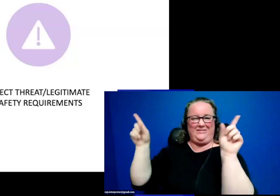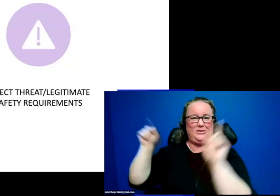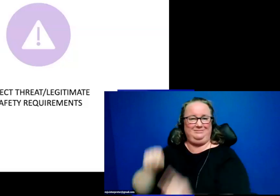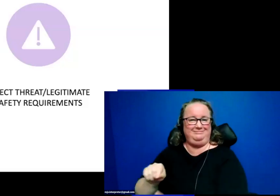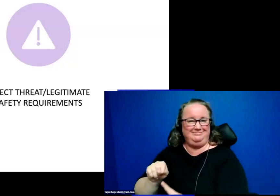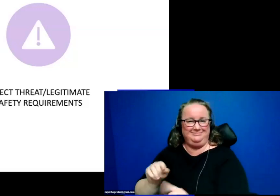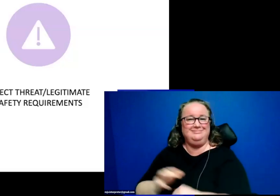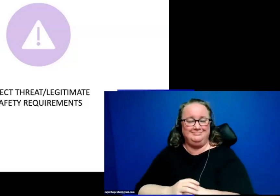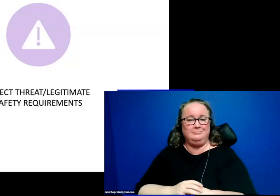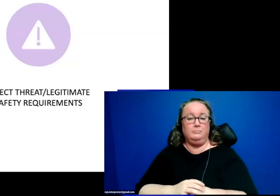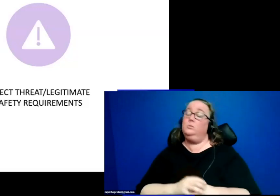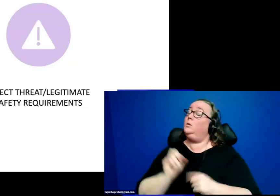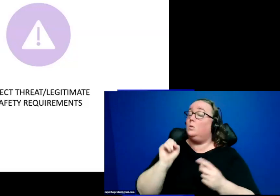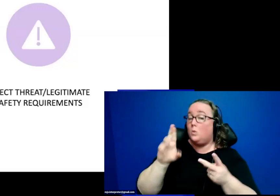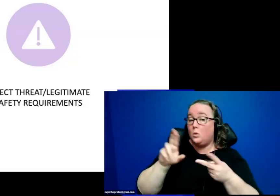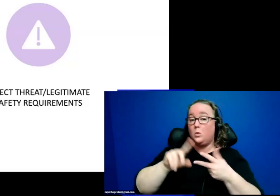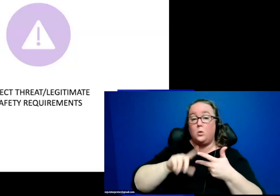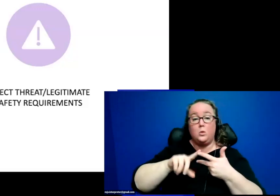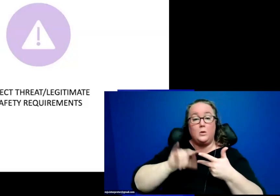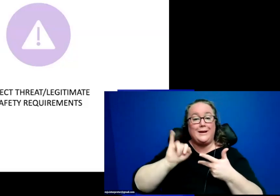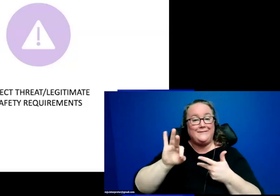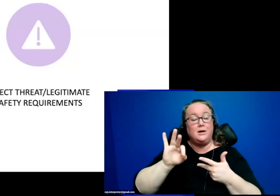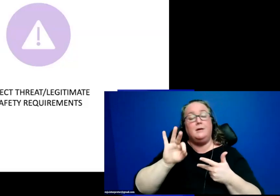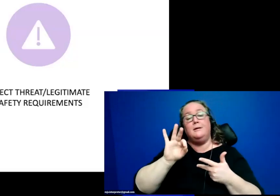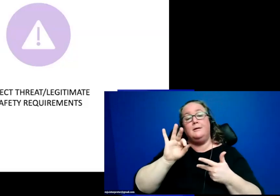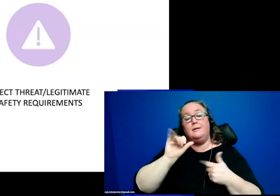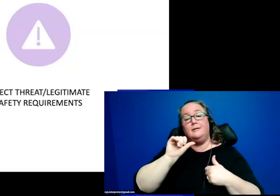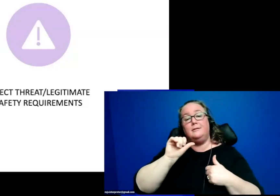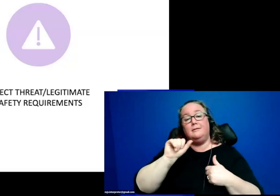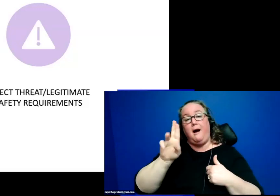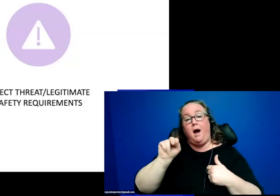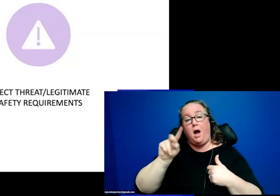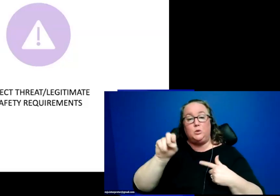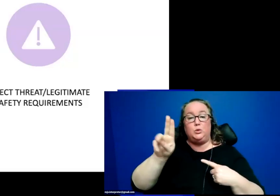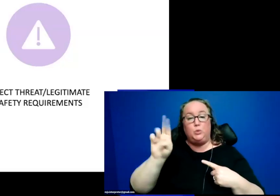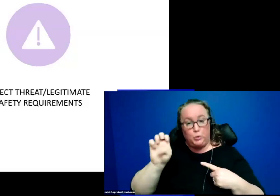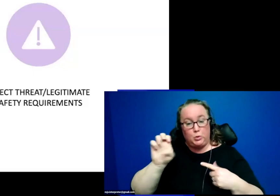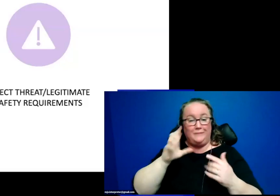causes an undue financial or administrative burden. Again, we can't afford this.